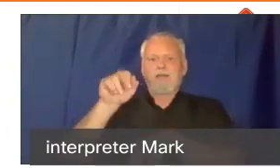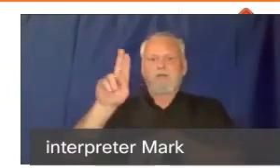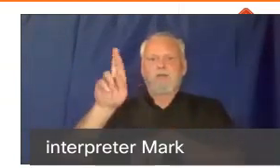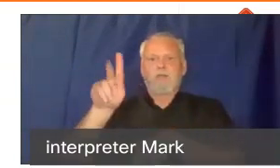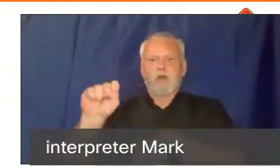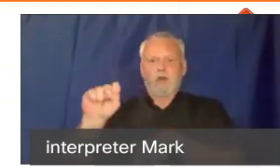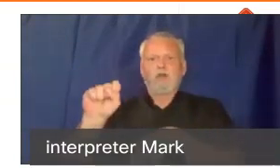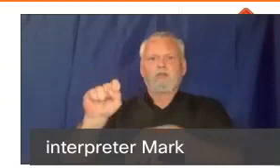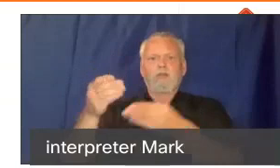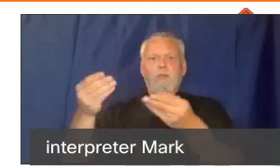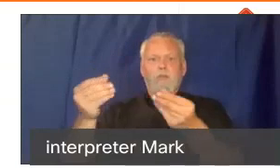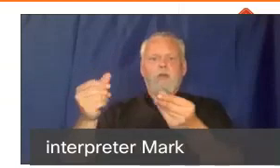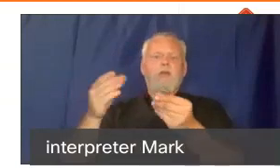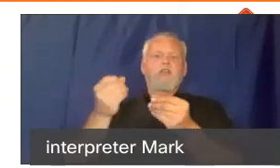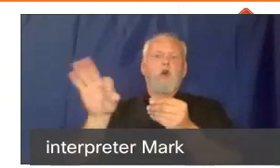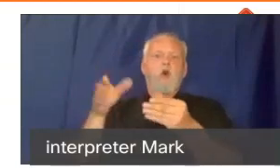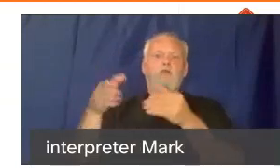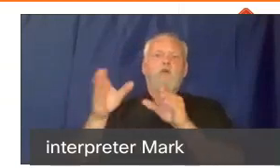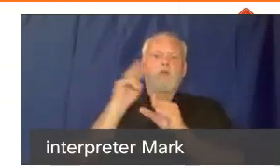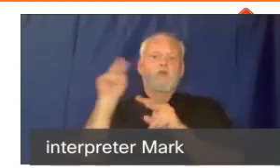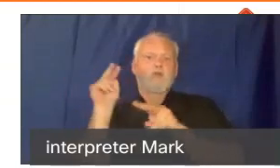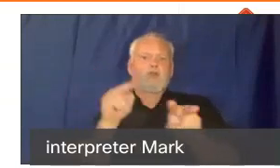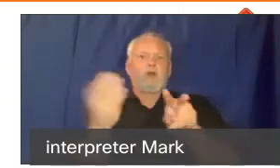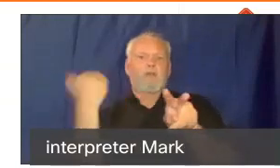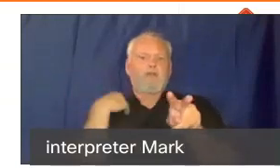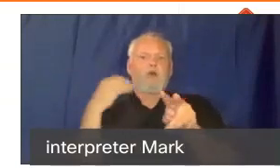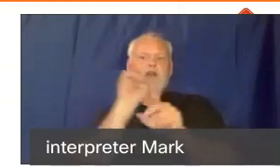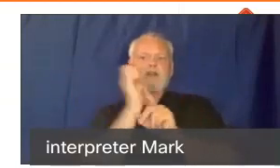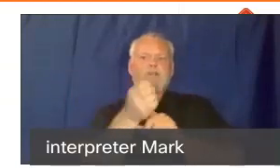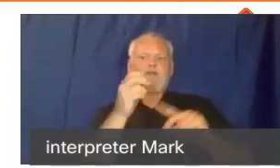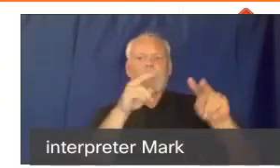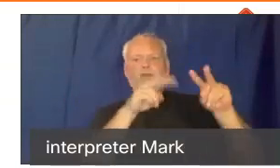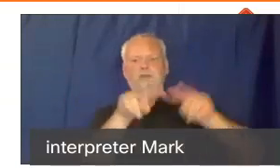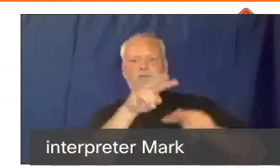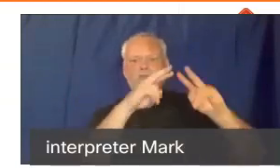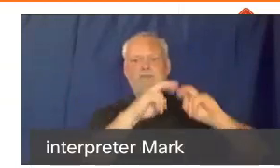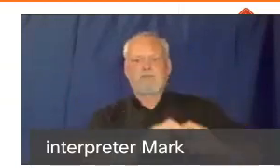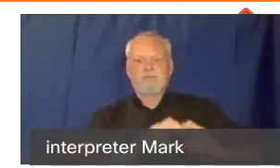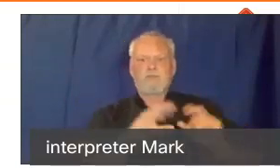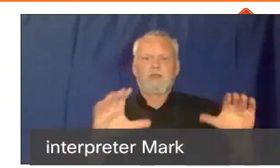So, this was looking at previously in an environmental assessment that was done in conjunction with.